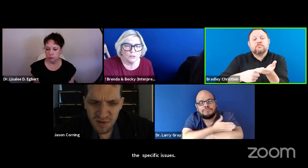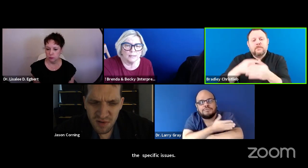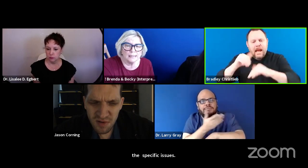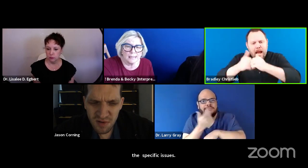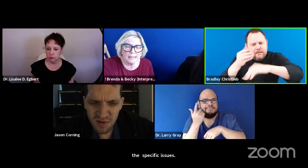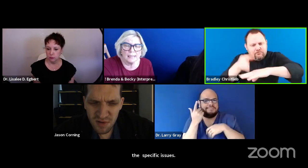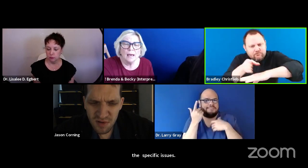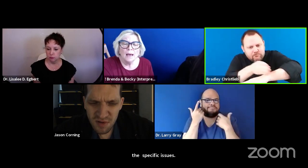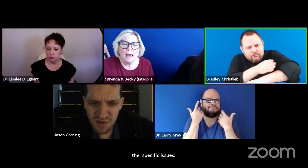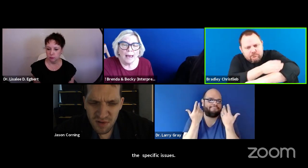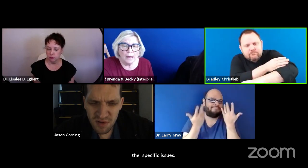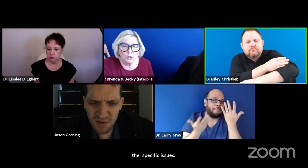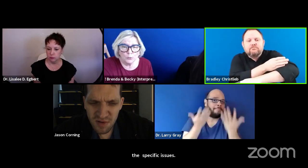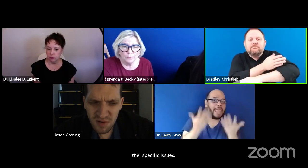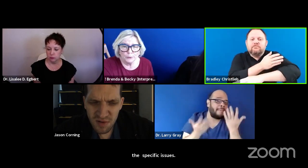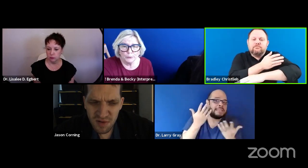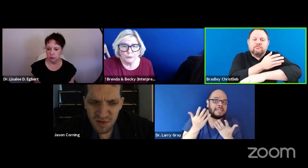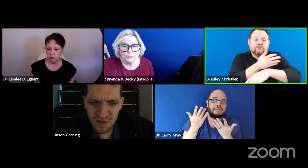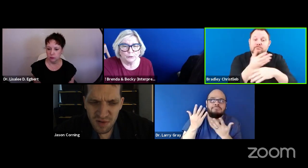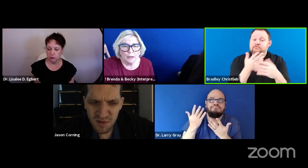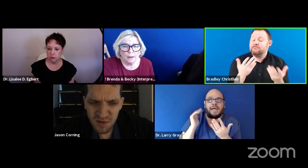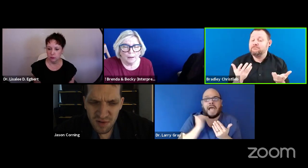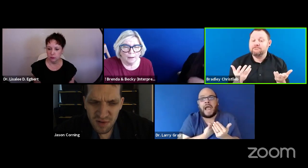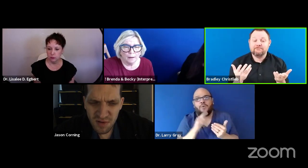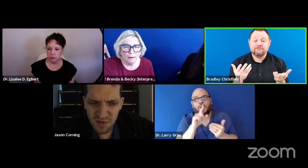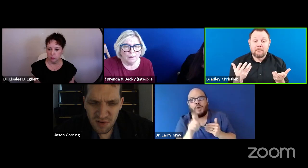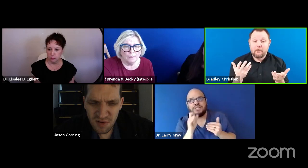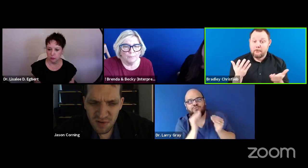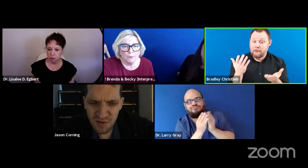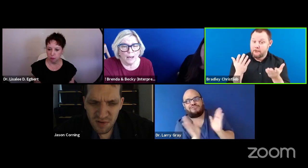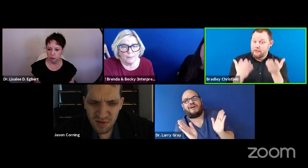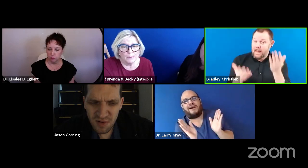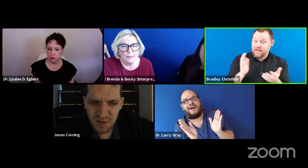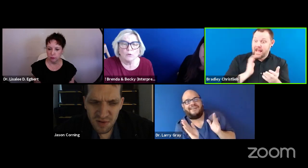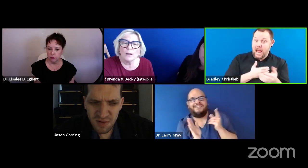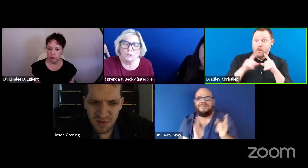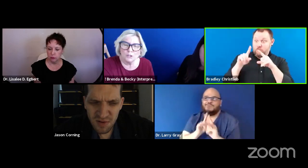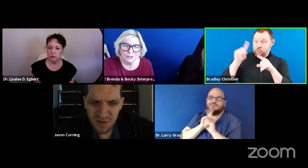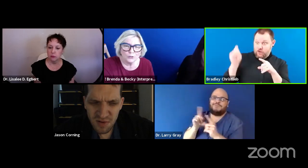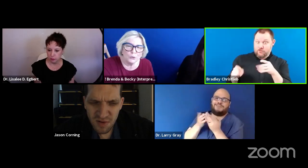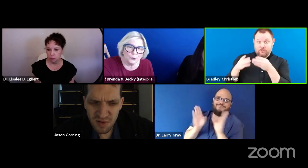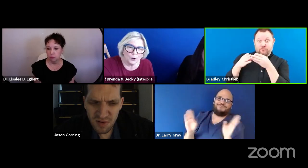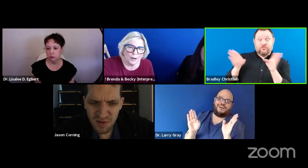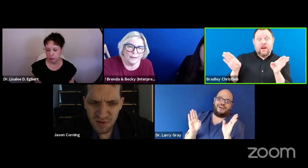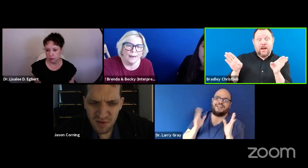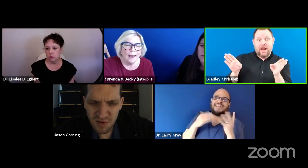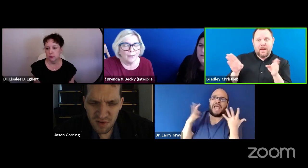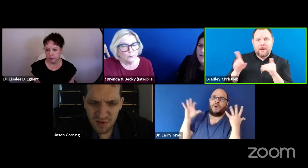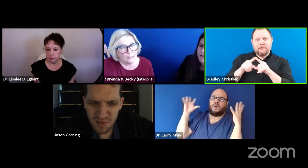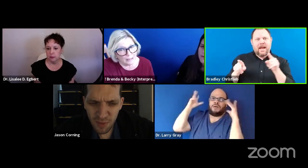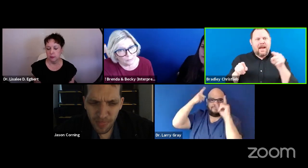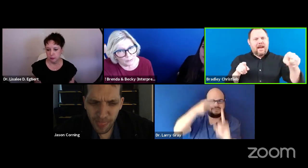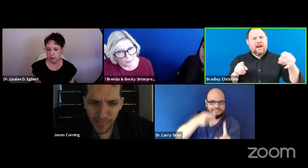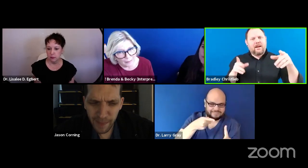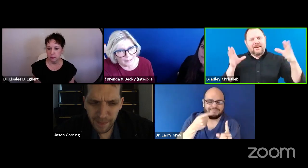to discuss how to improve, perhaps maybe our questions are too broad and they responded